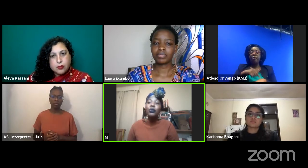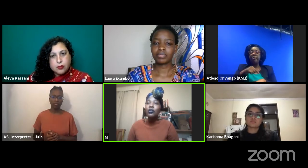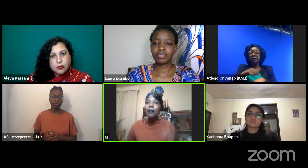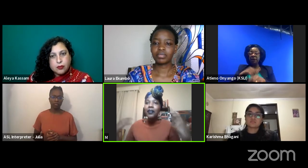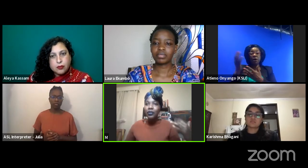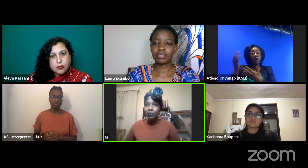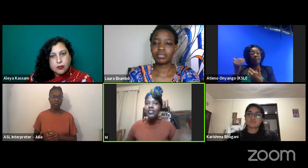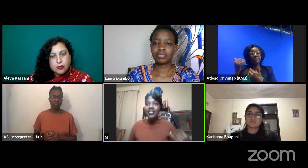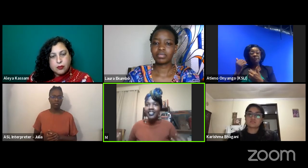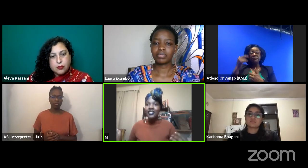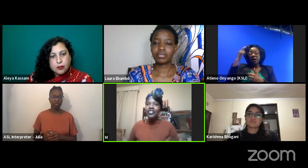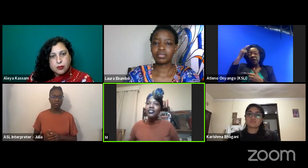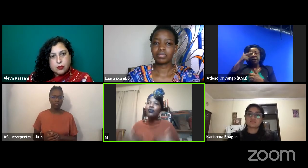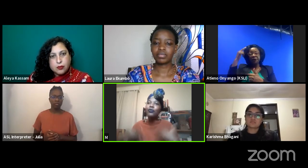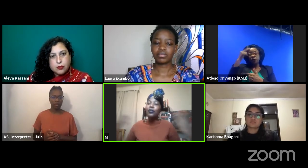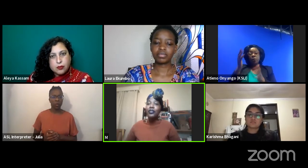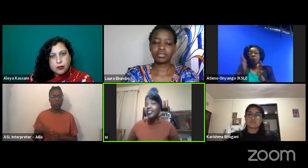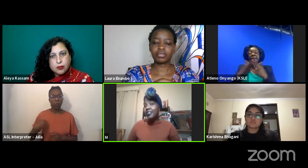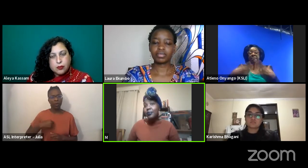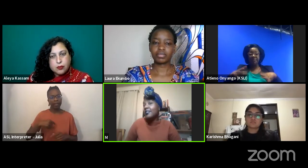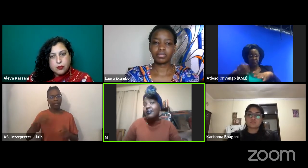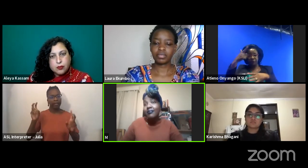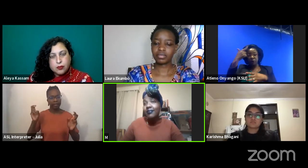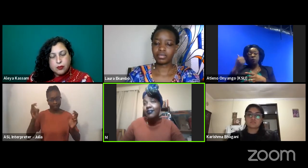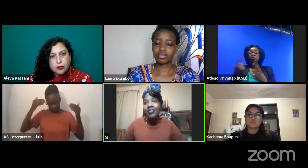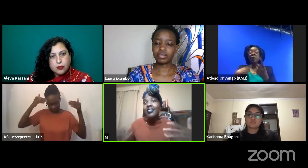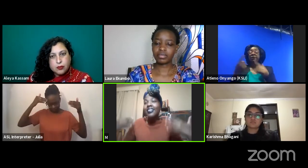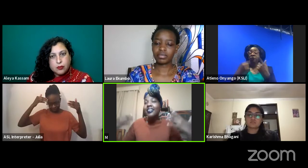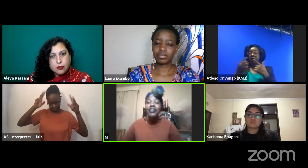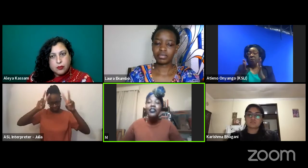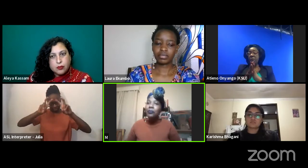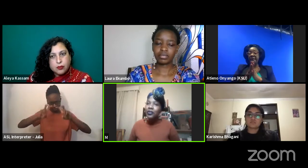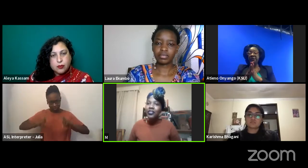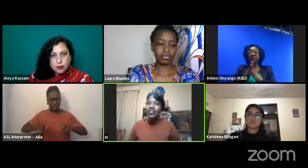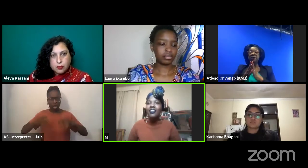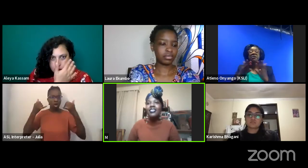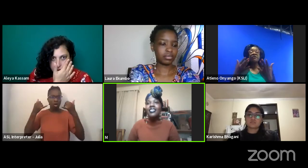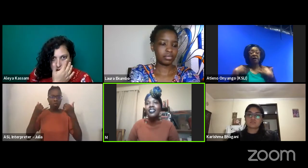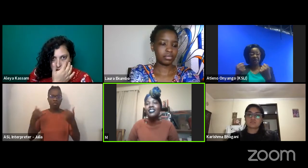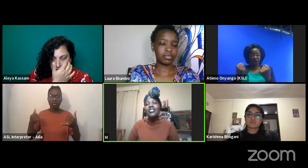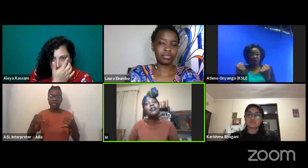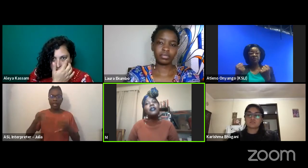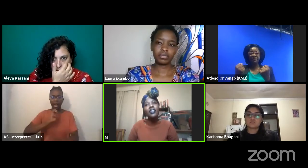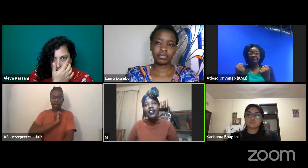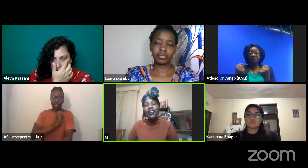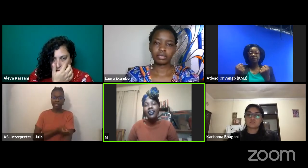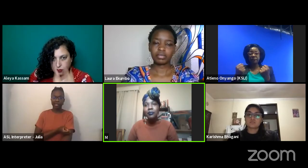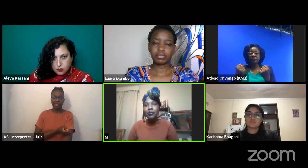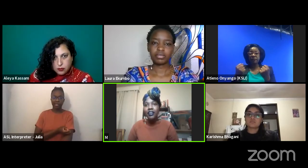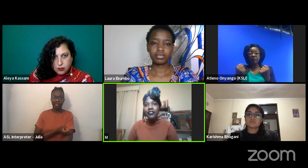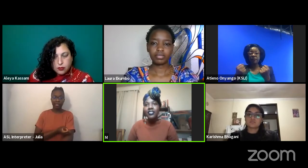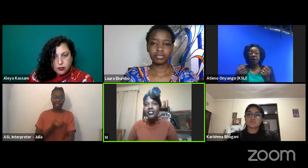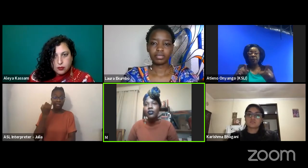because you're tapping into a present energy. Hopefully it resonates with even one person on the other side, see something that I care, that's something I felt